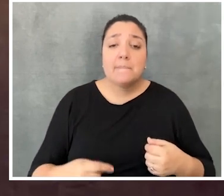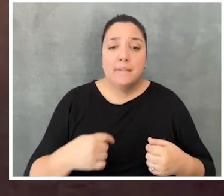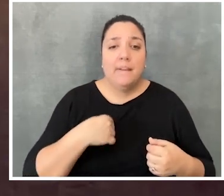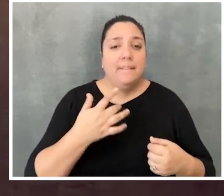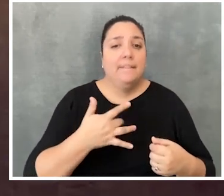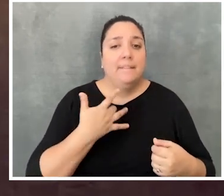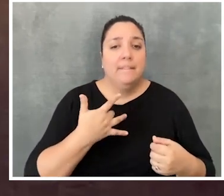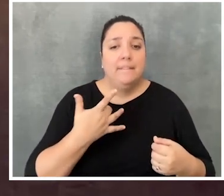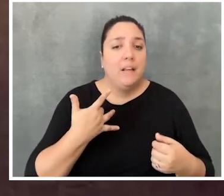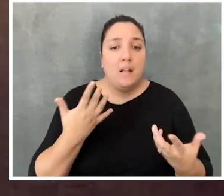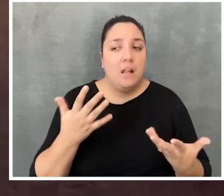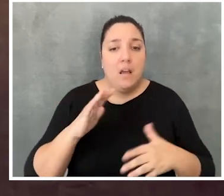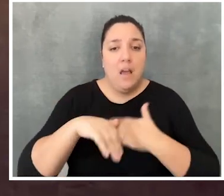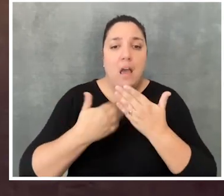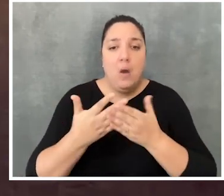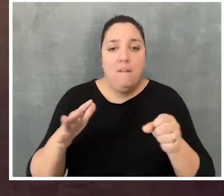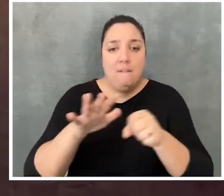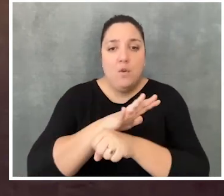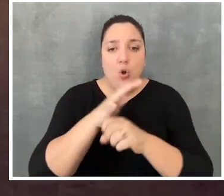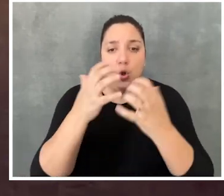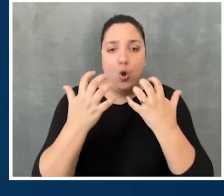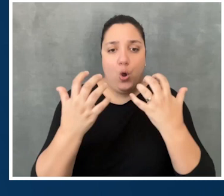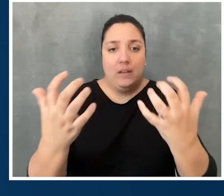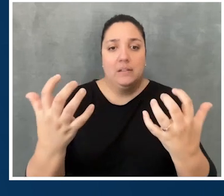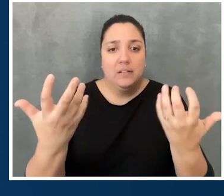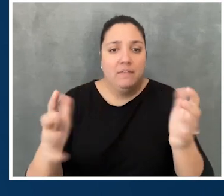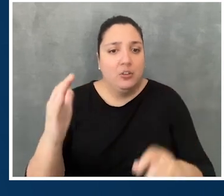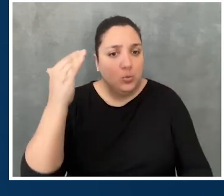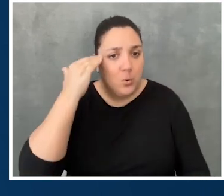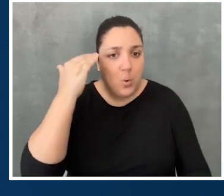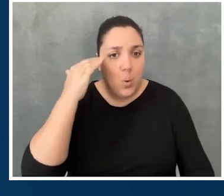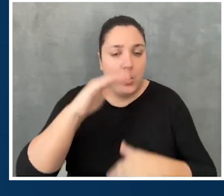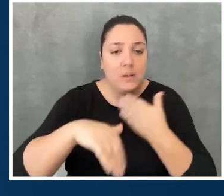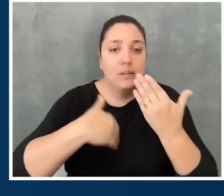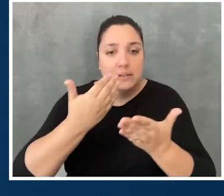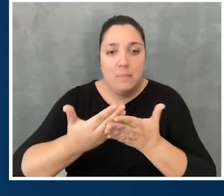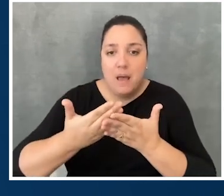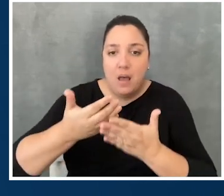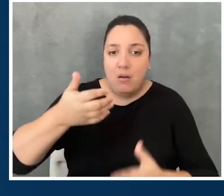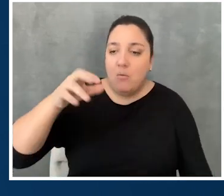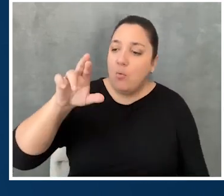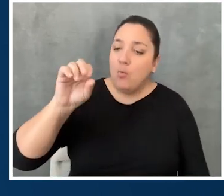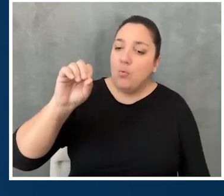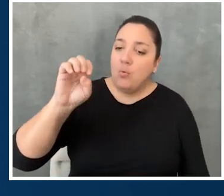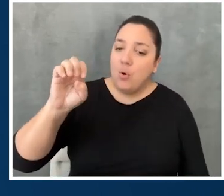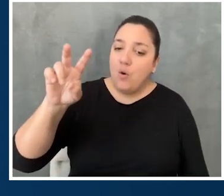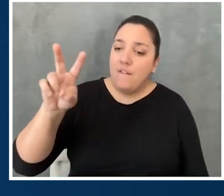our entire audience knows about the overturning of Wade, it's, or of roe.